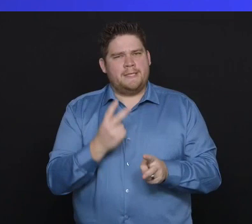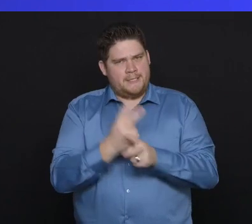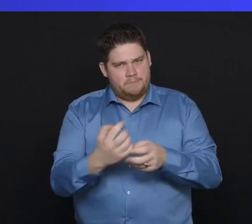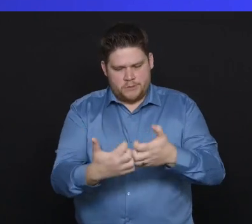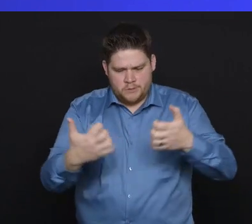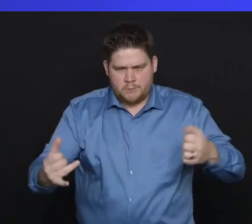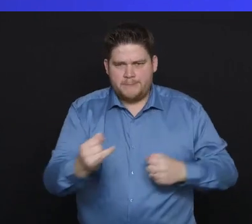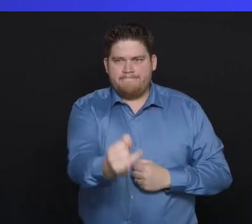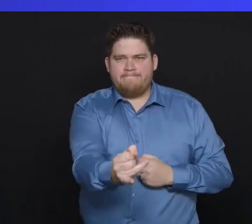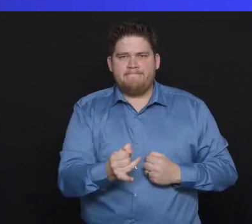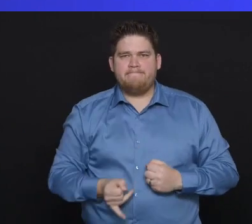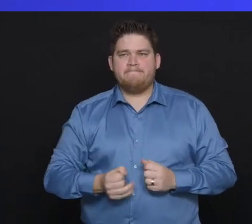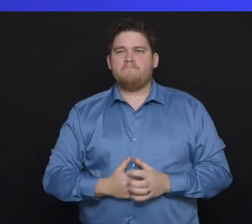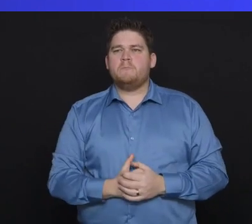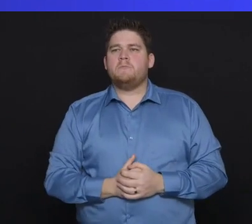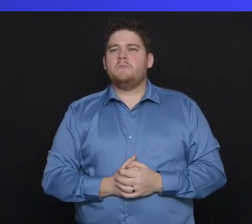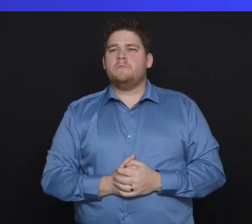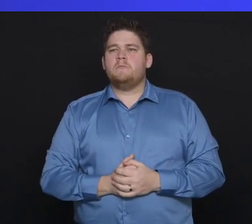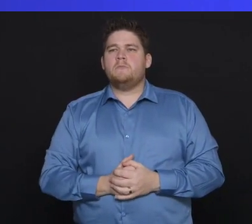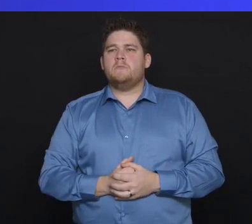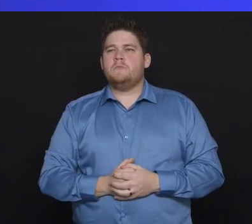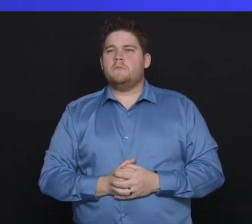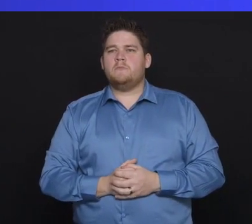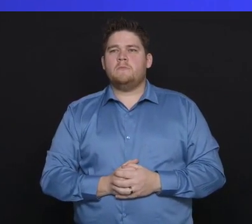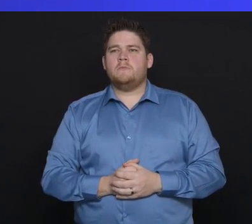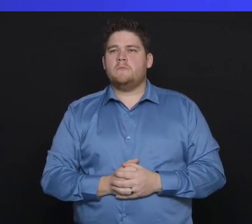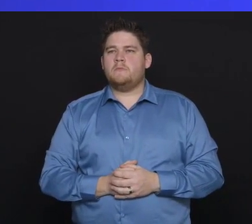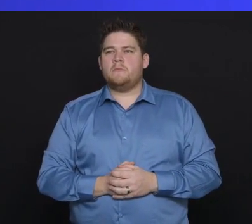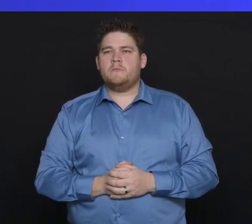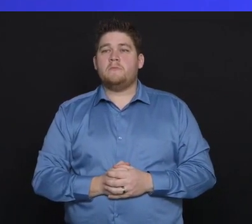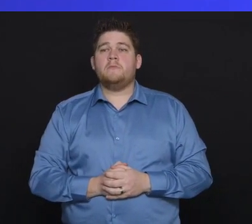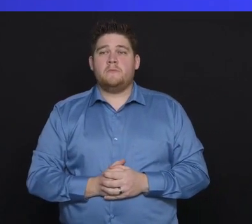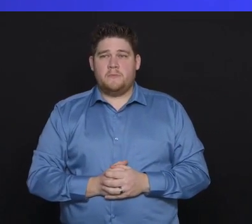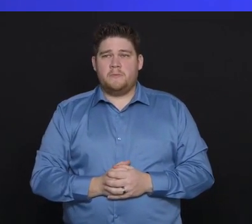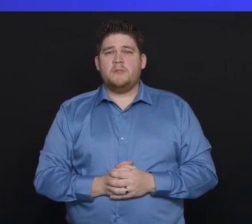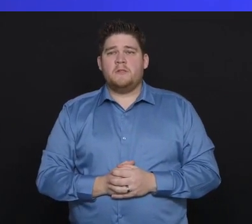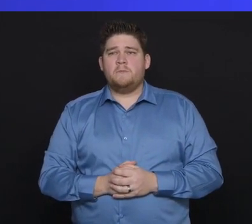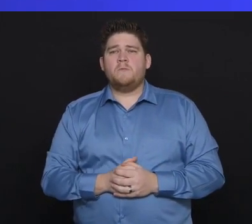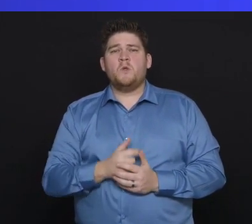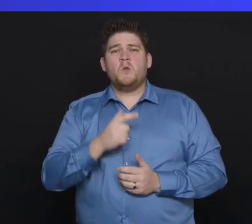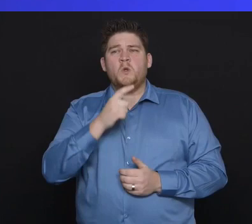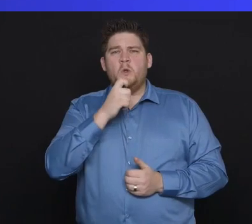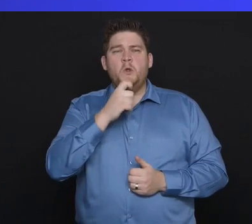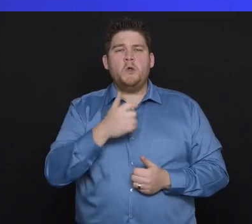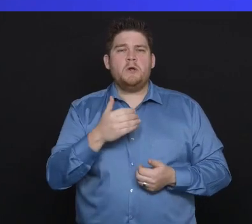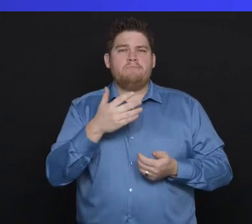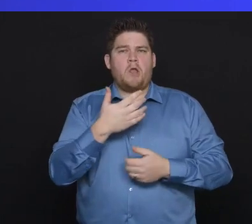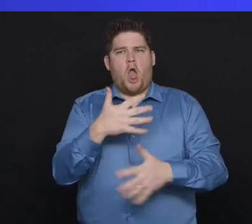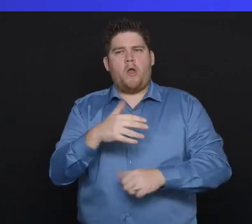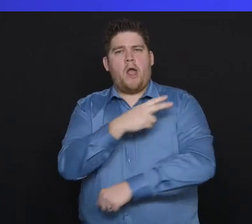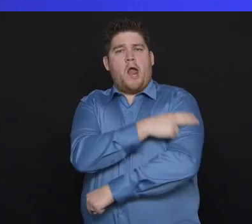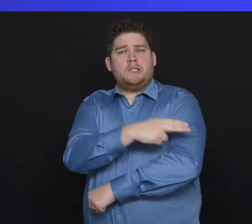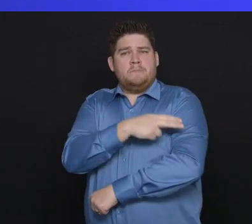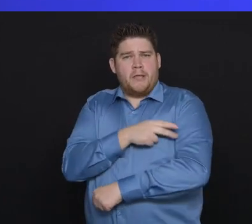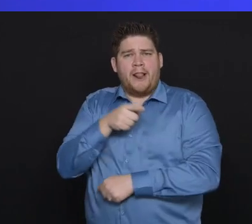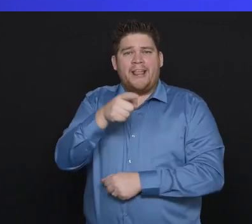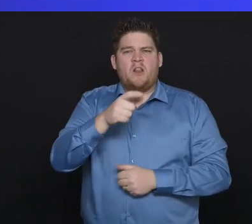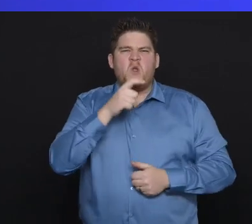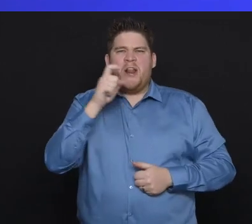as high-level care or can be managed in an alternate facility by others in the community. That's the big question.